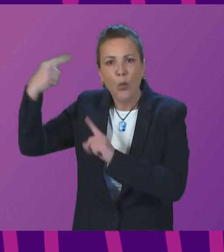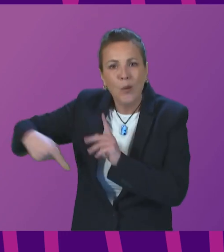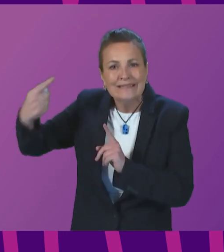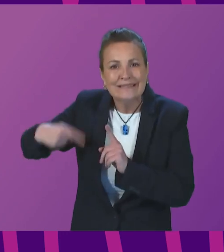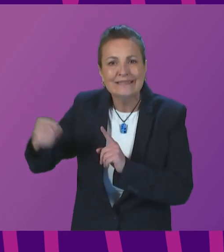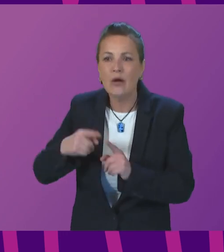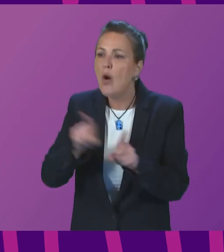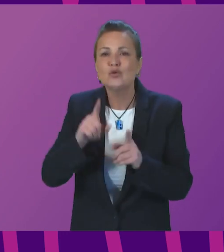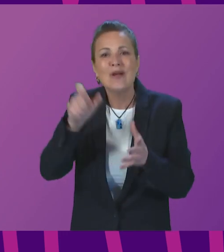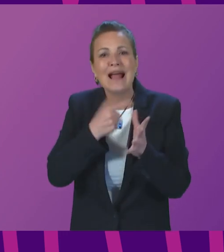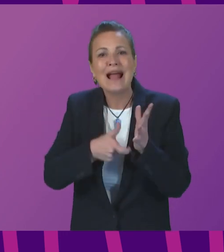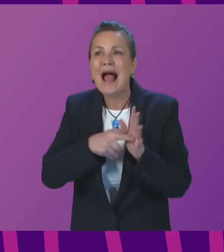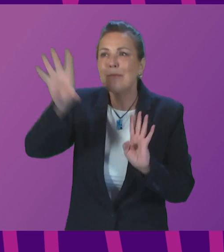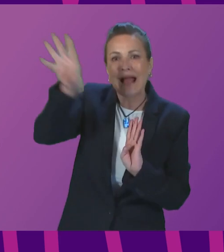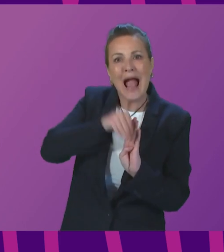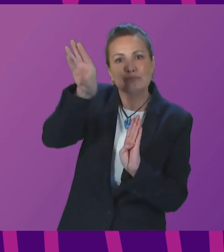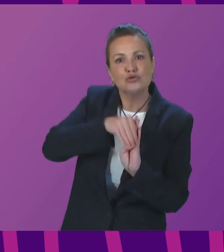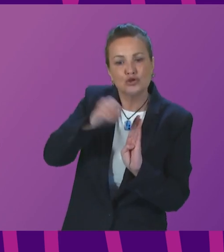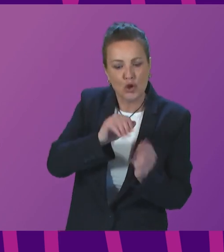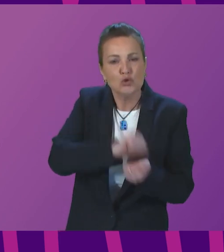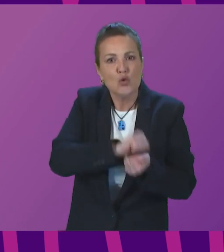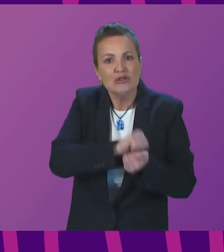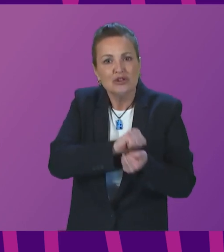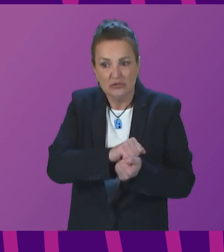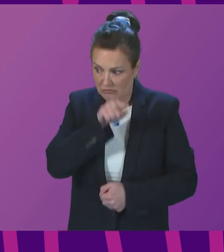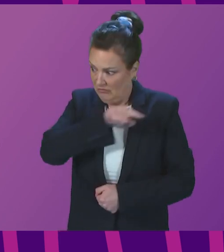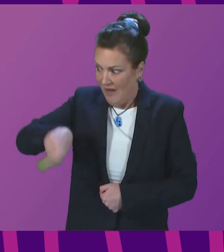storage, which the UK Climate Change Committee says is vital to getting to net zero?